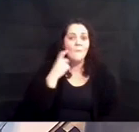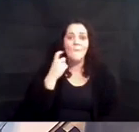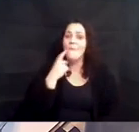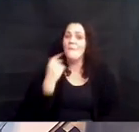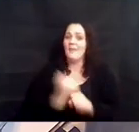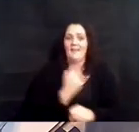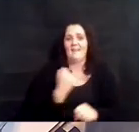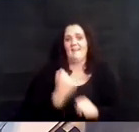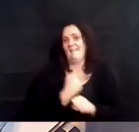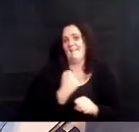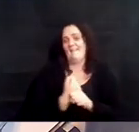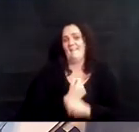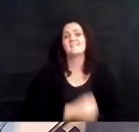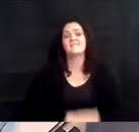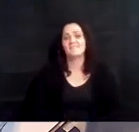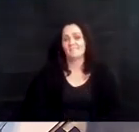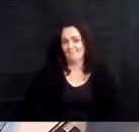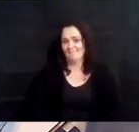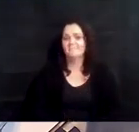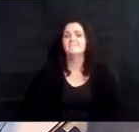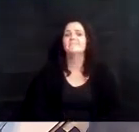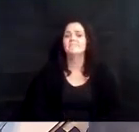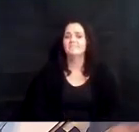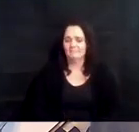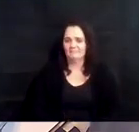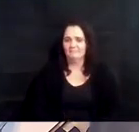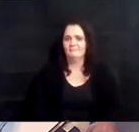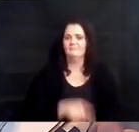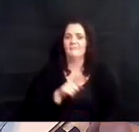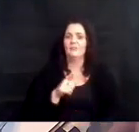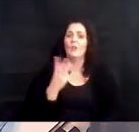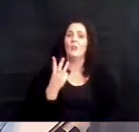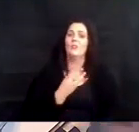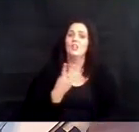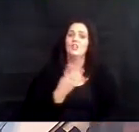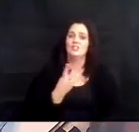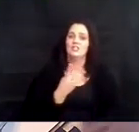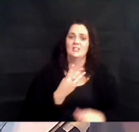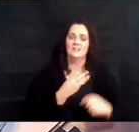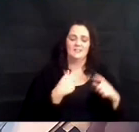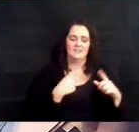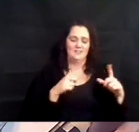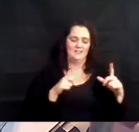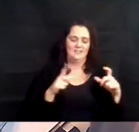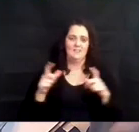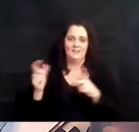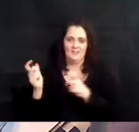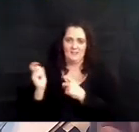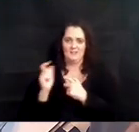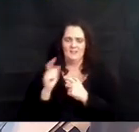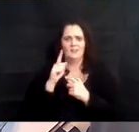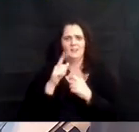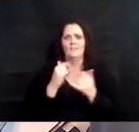animation or a motion drawing and obviously that's only 13 frames and we did that whole process in less than 5 minutes.